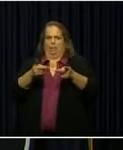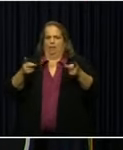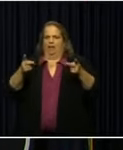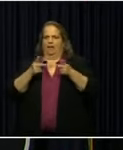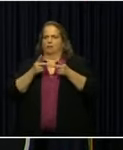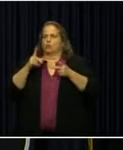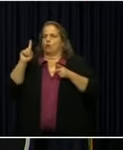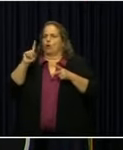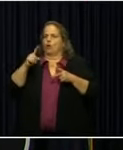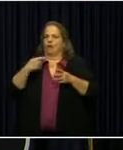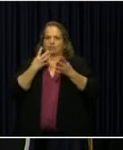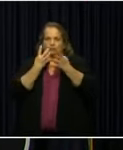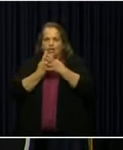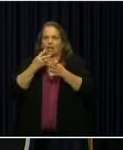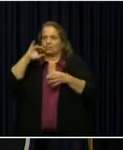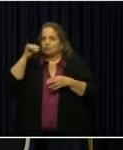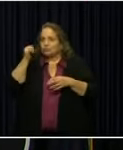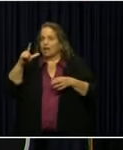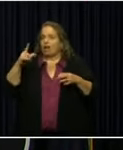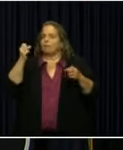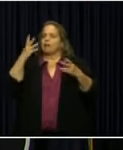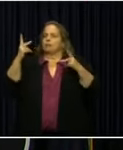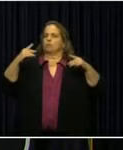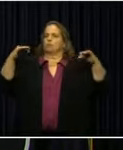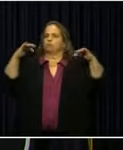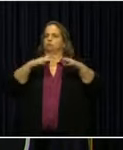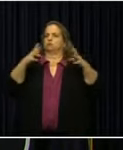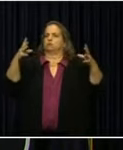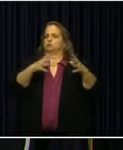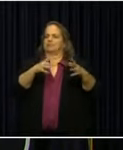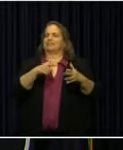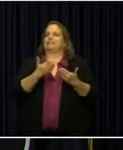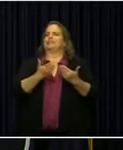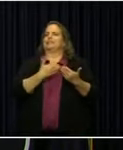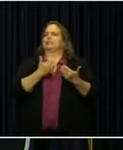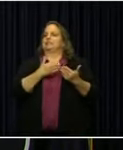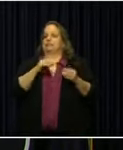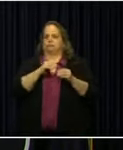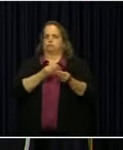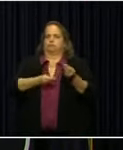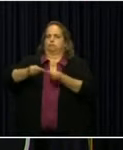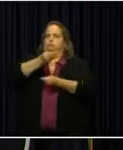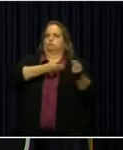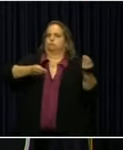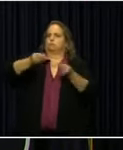FOR REVIEW FROM THIS AREA, AND OUR NEW NORMAL IS THAT THINGS